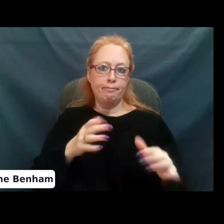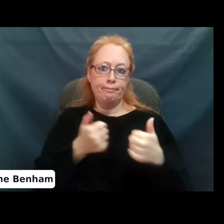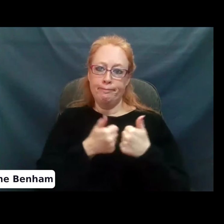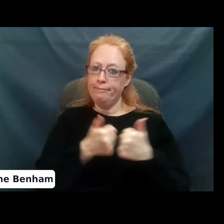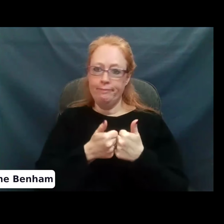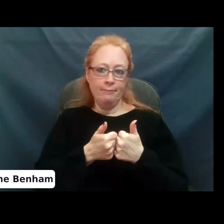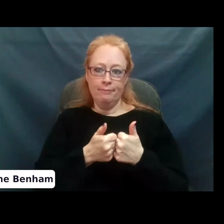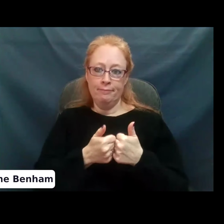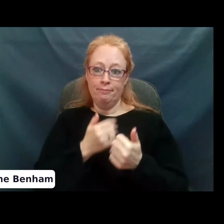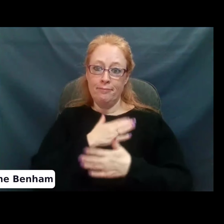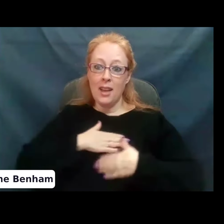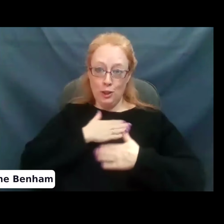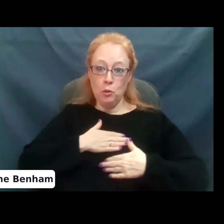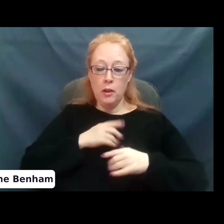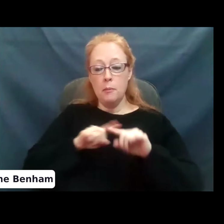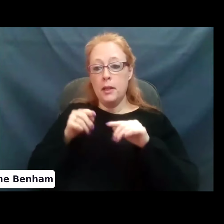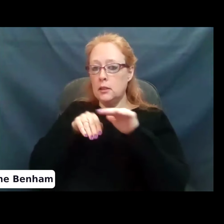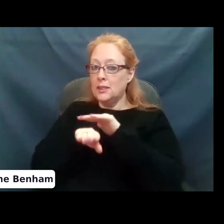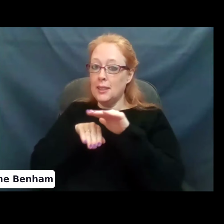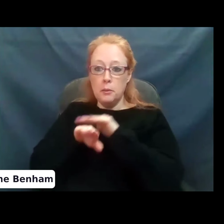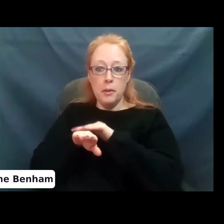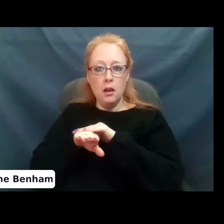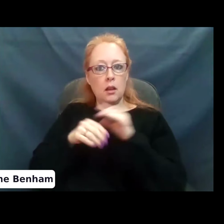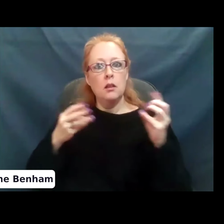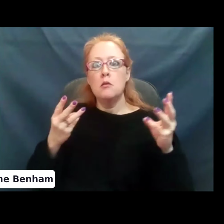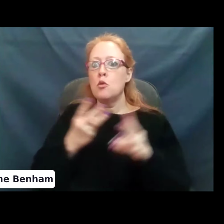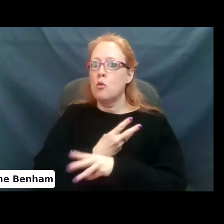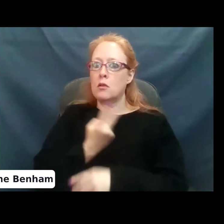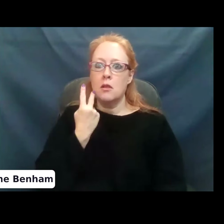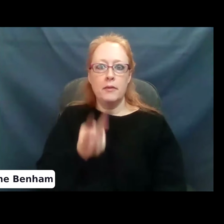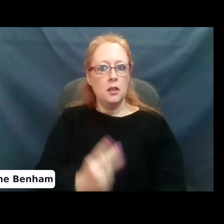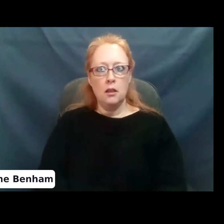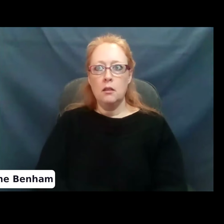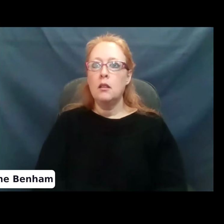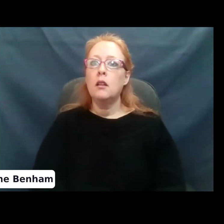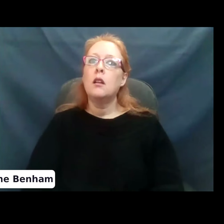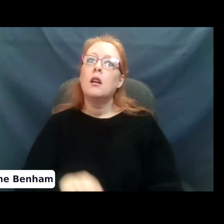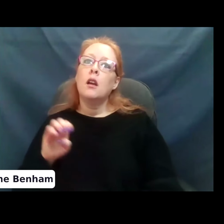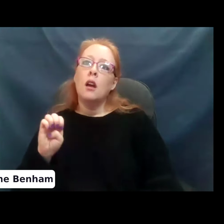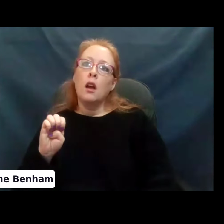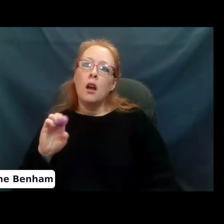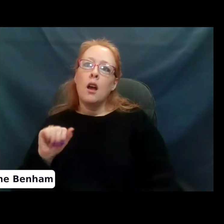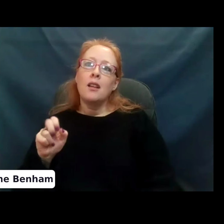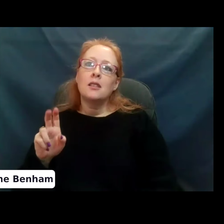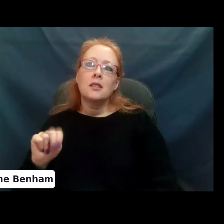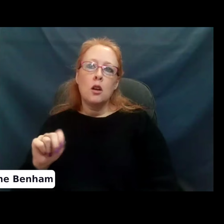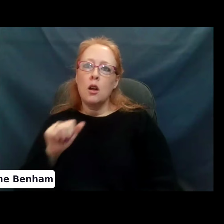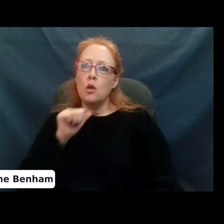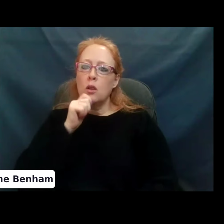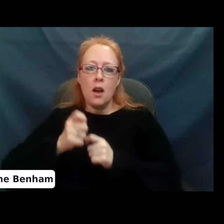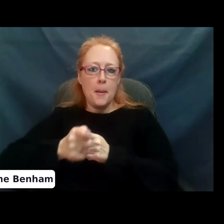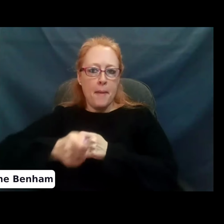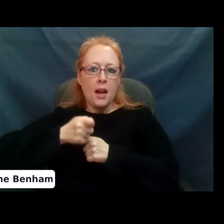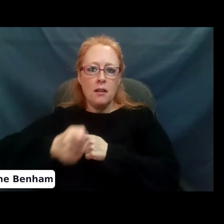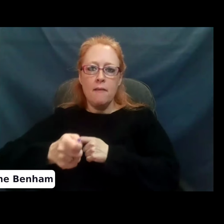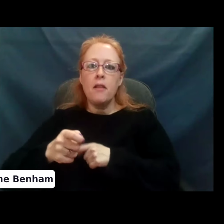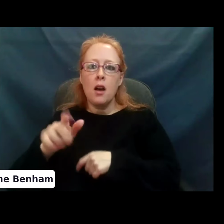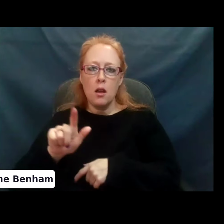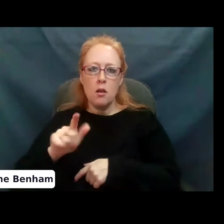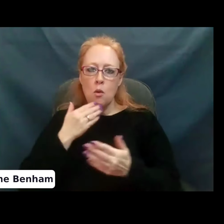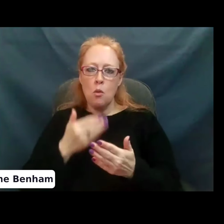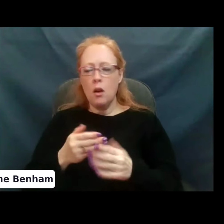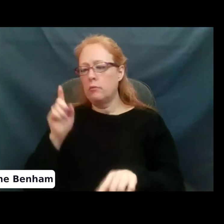And I'm not trying to discredit it as a game.